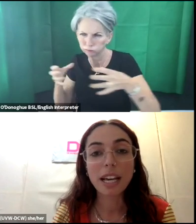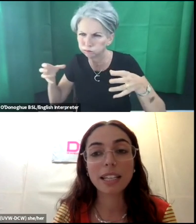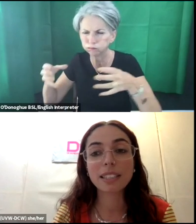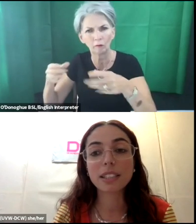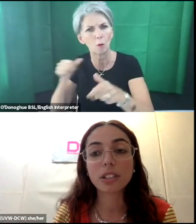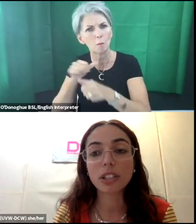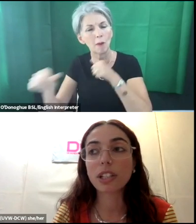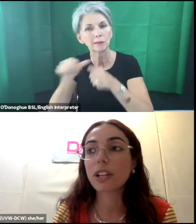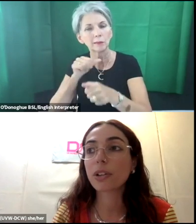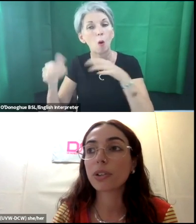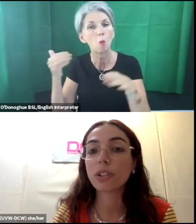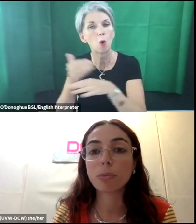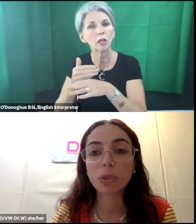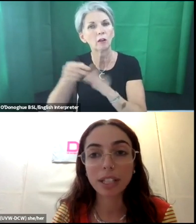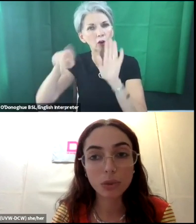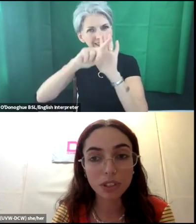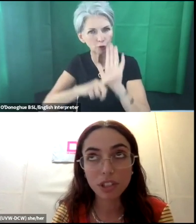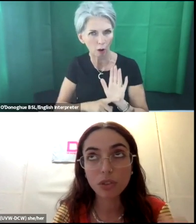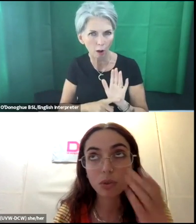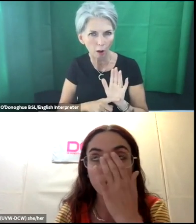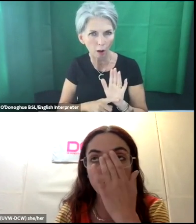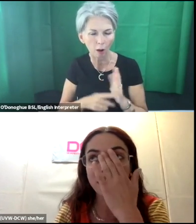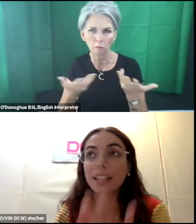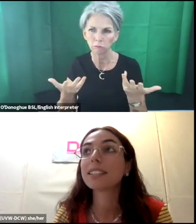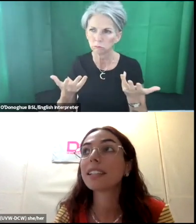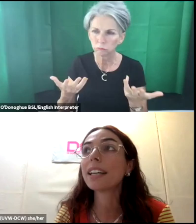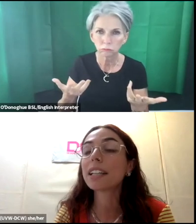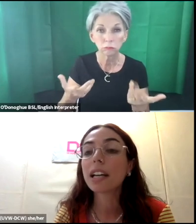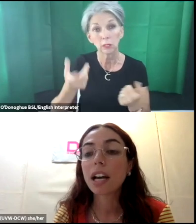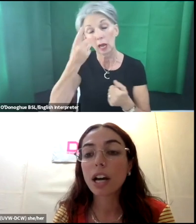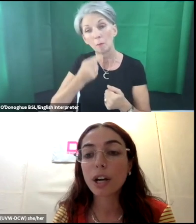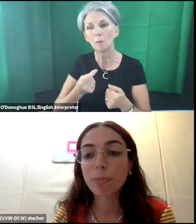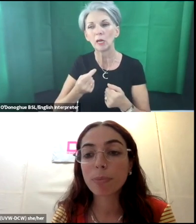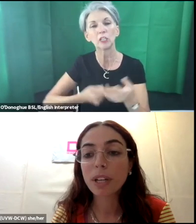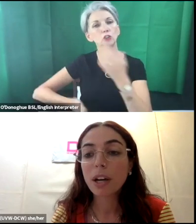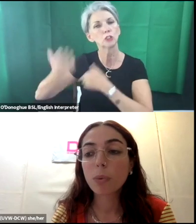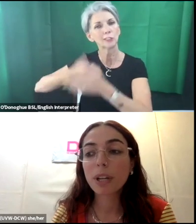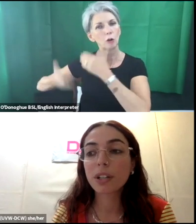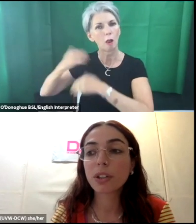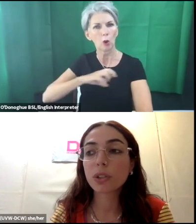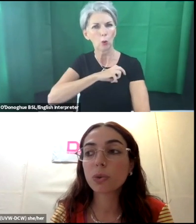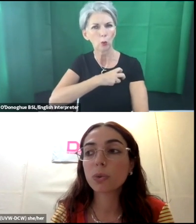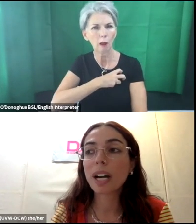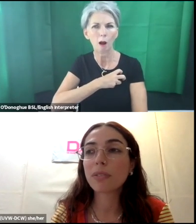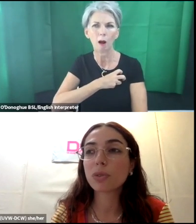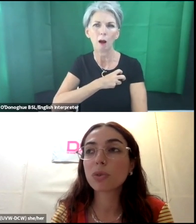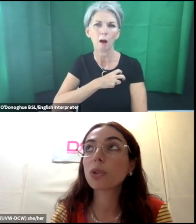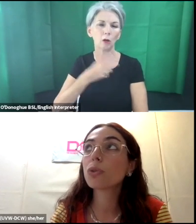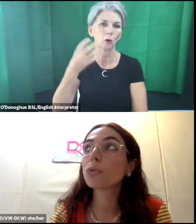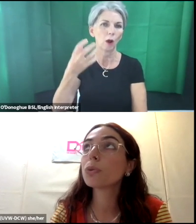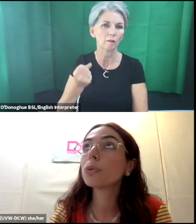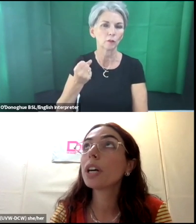There are more traditional forms it can take where you have to go through